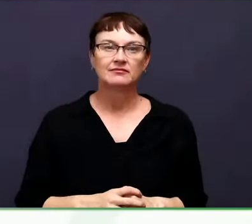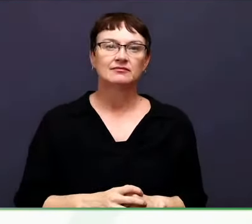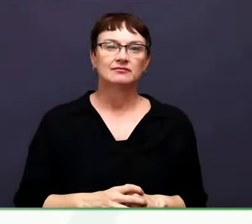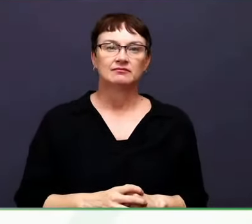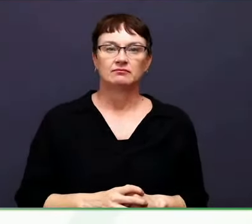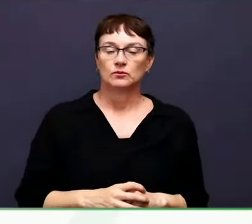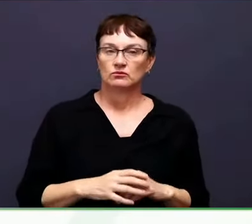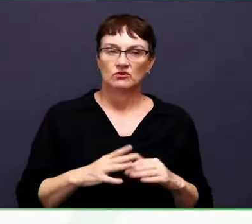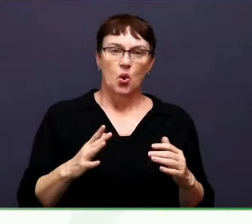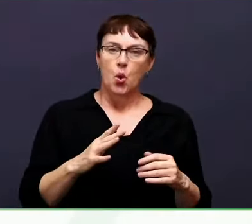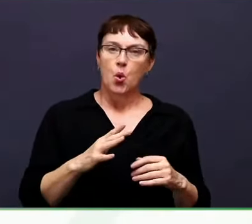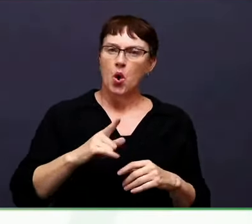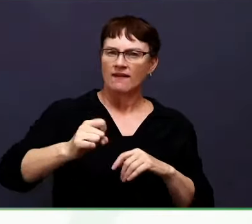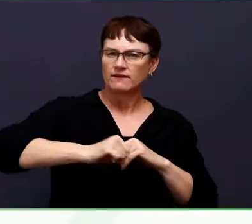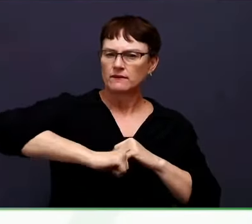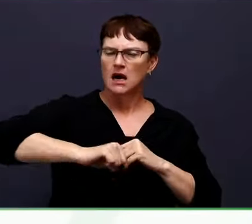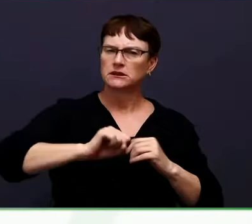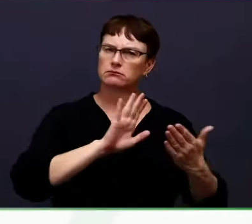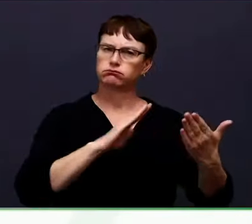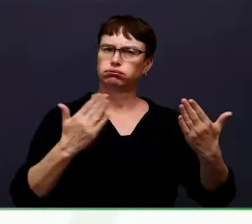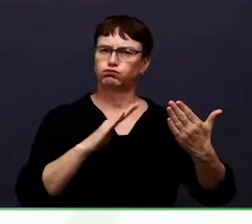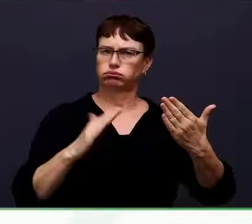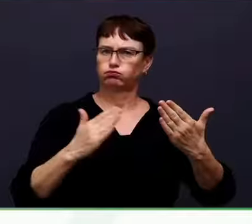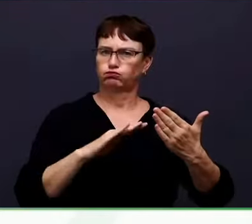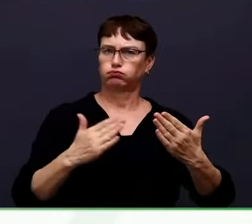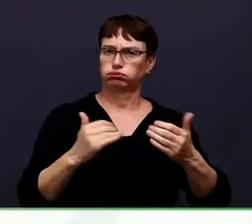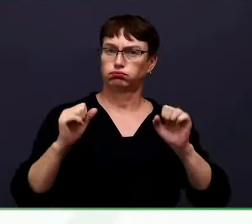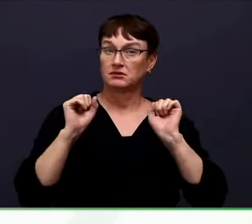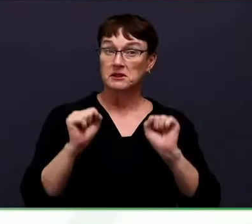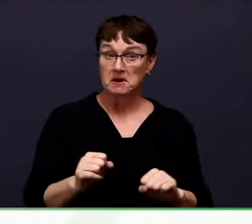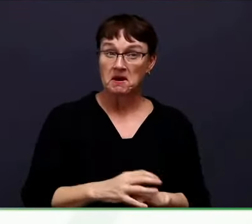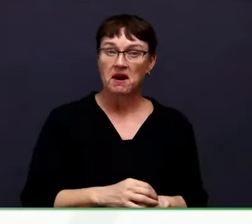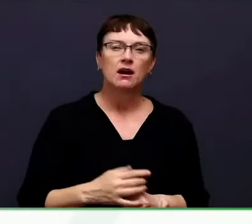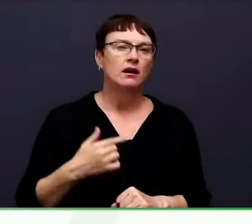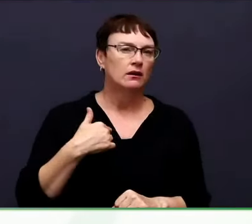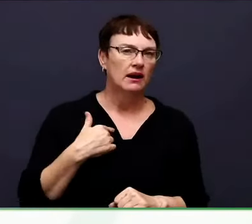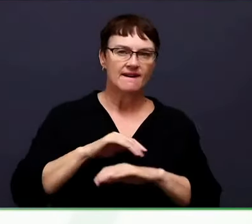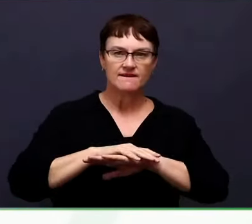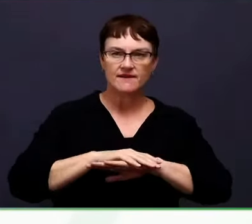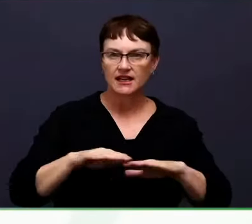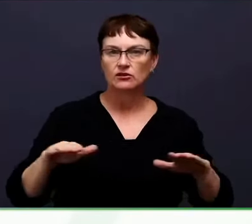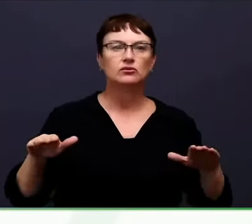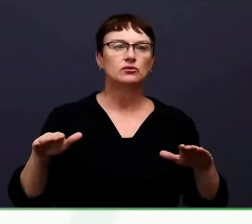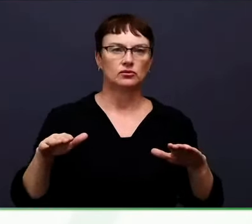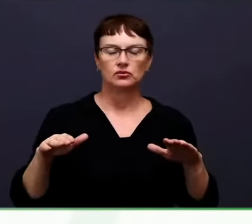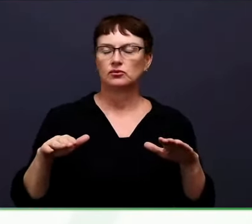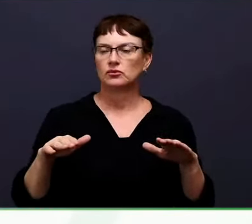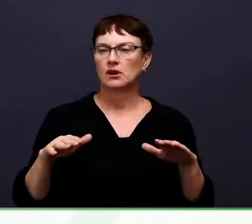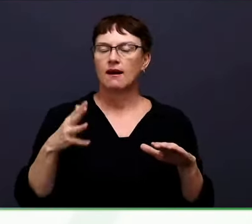150 study circles were organised 922 participants with intellect or disability.